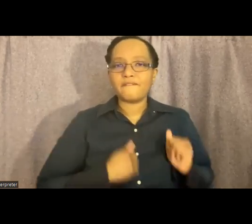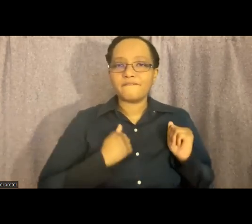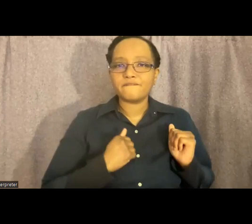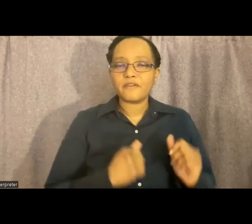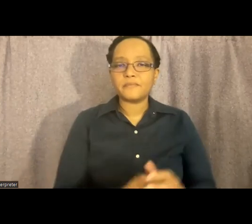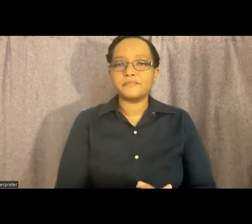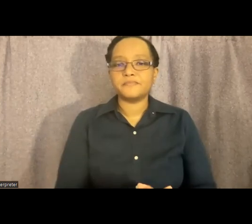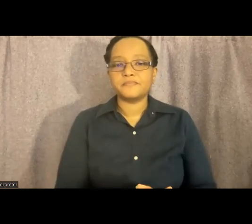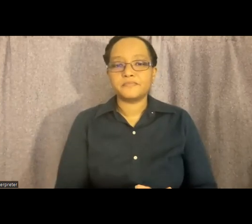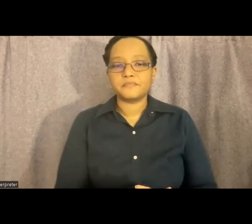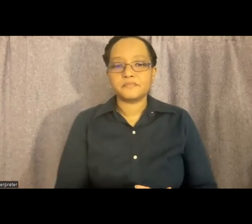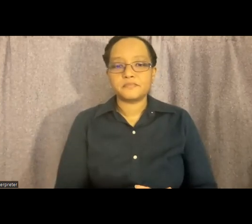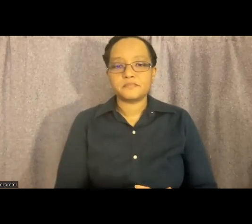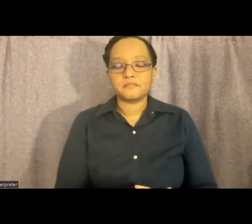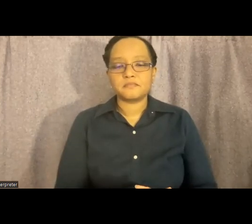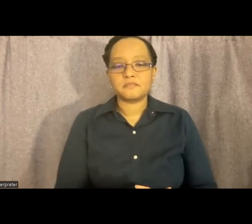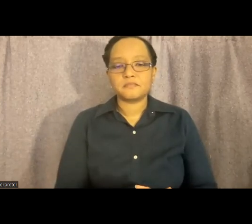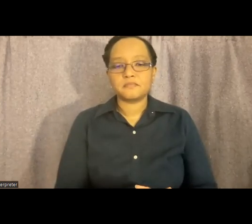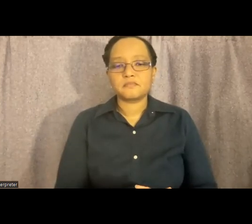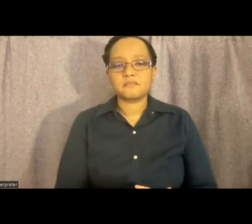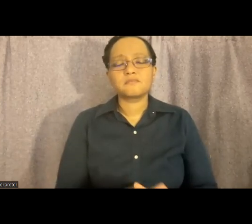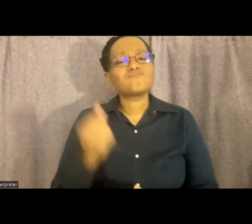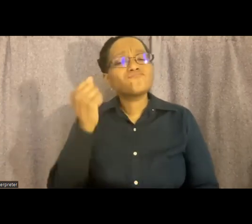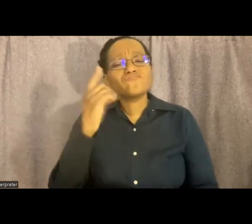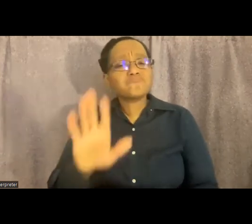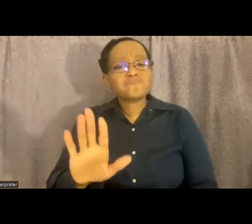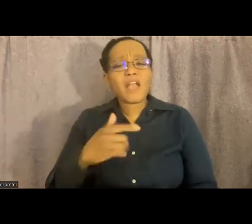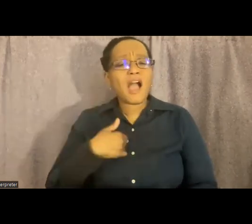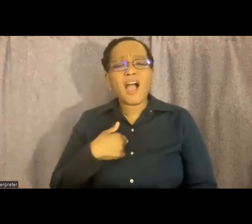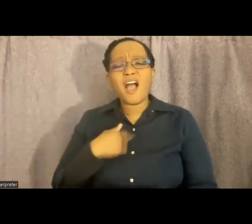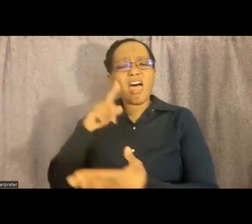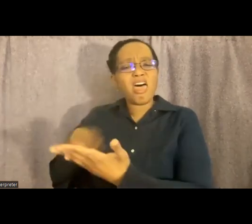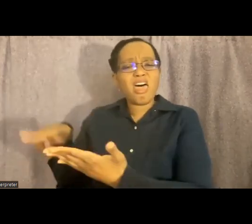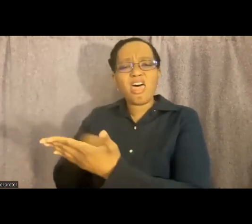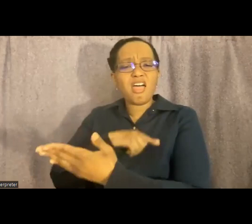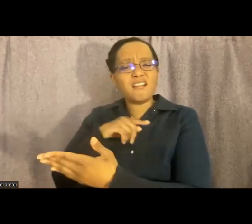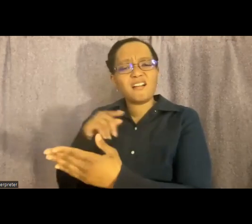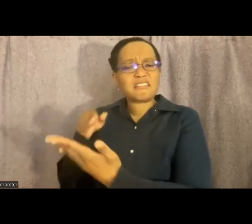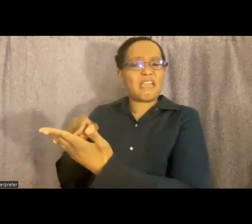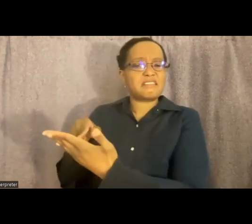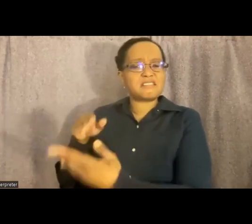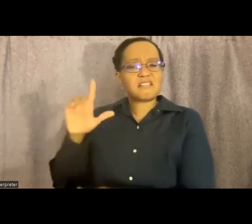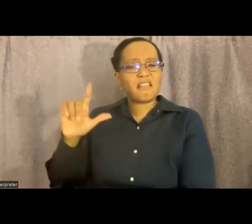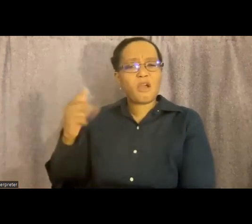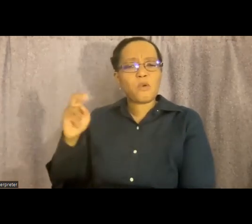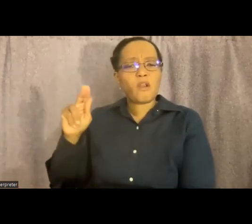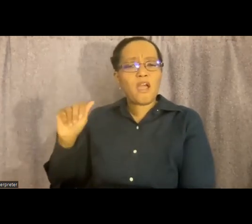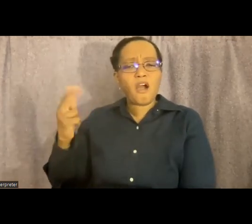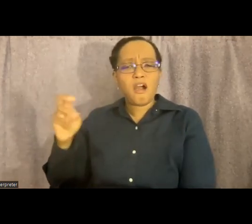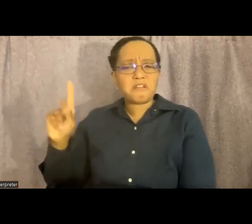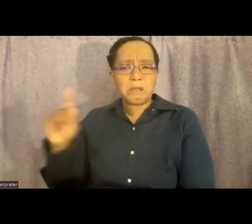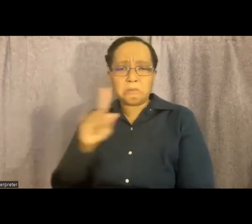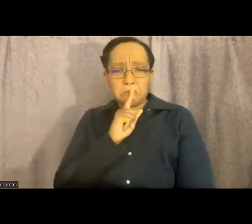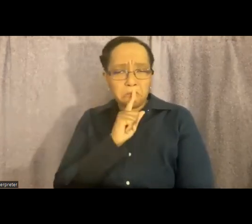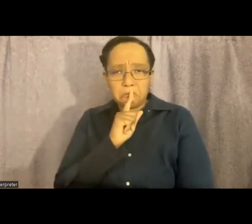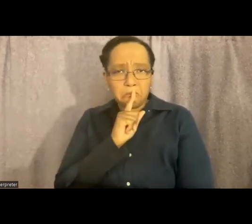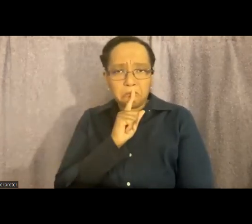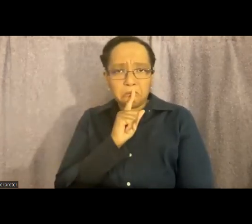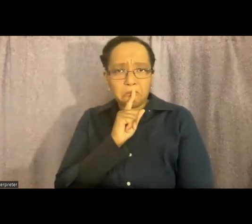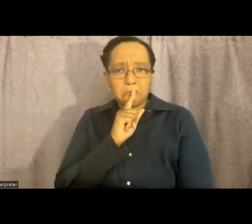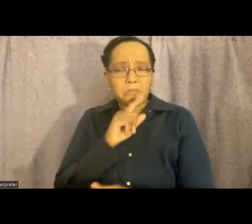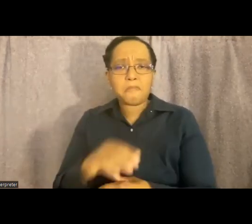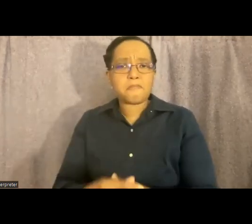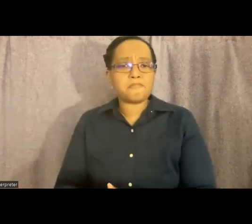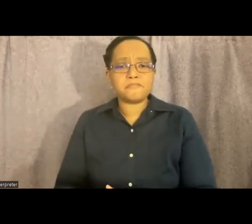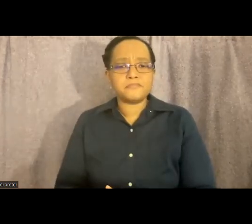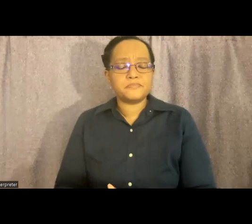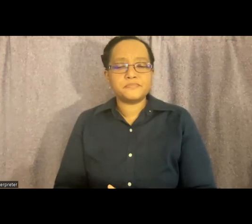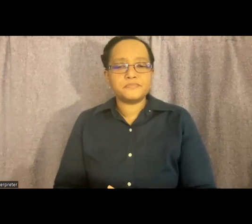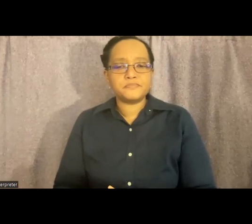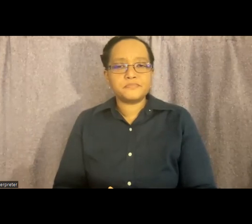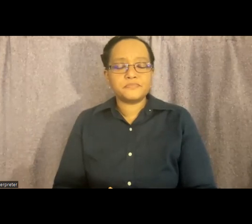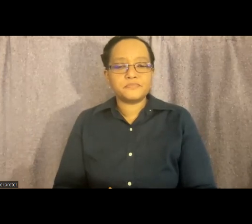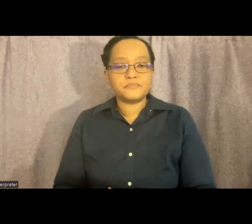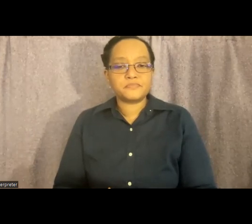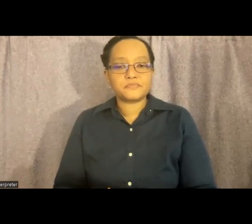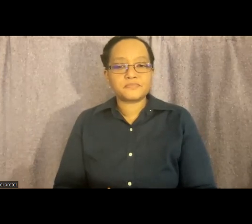I am not knocking Laguna Honda , they are good, but people need to be able to have the